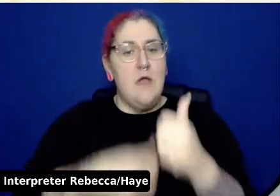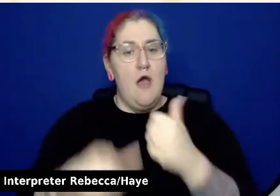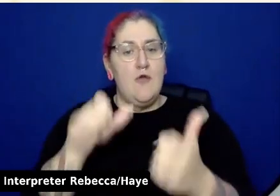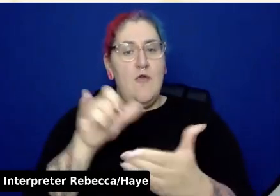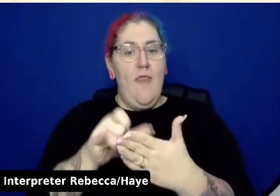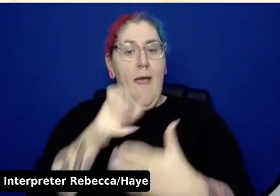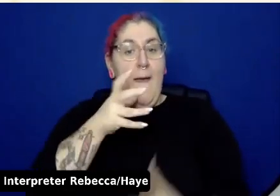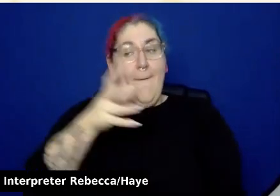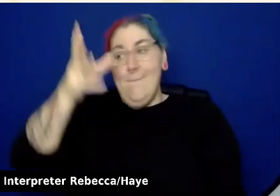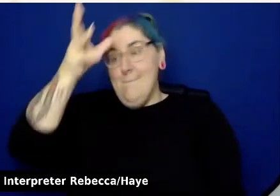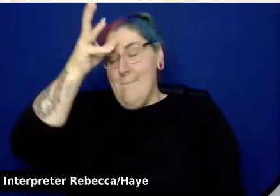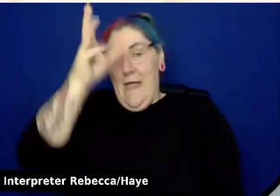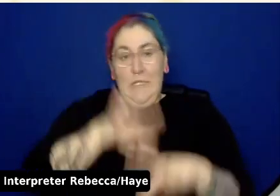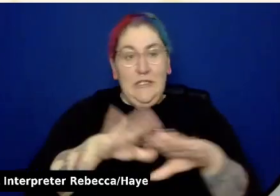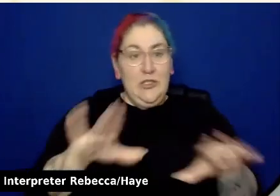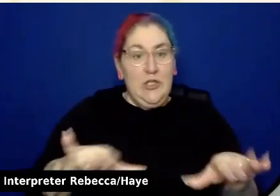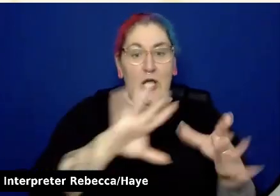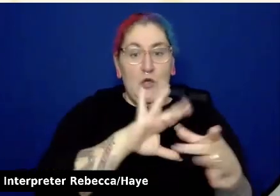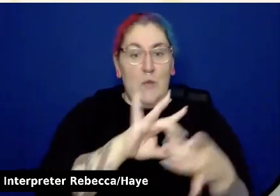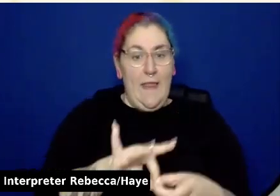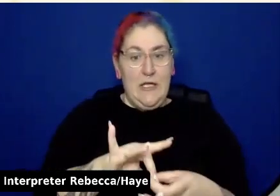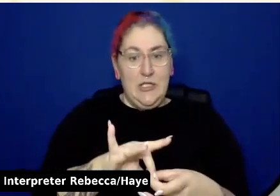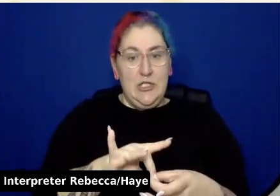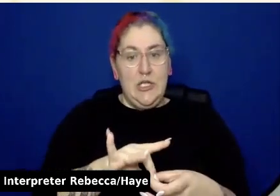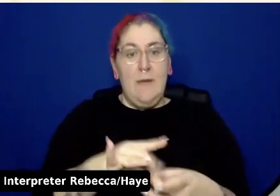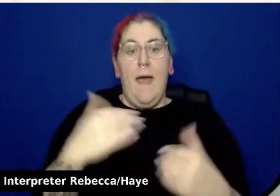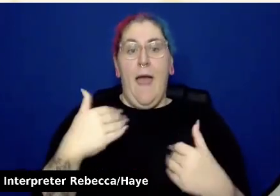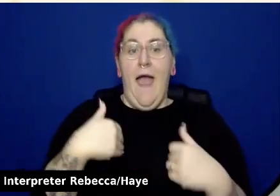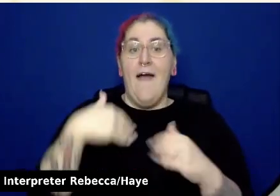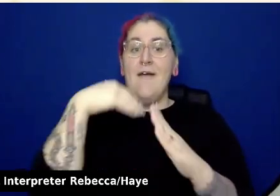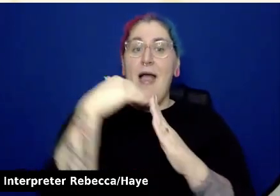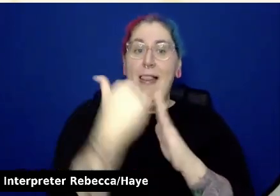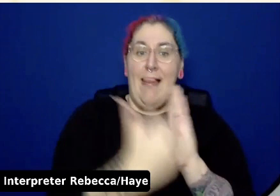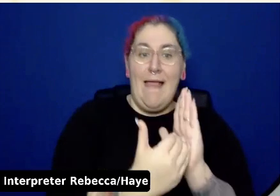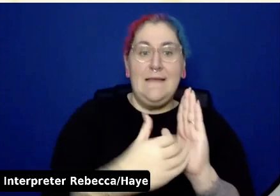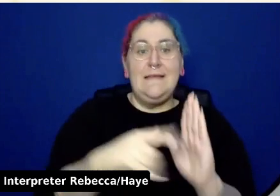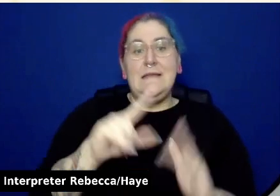Providing clear Parent-Child relationships help screen reader users in easy navigation.